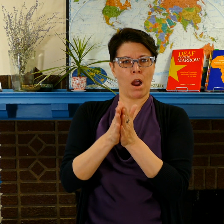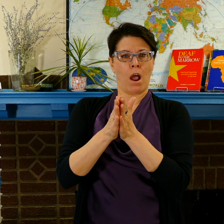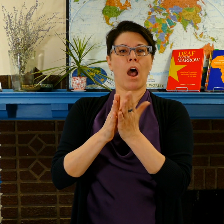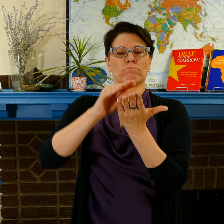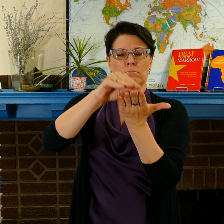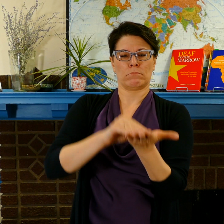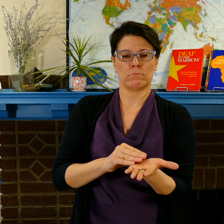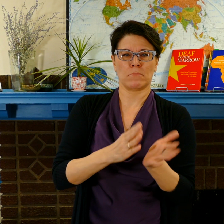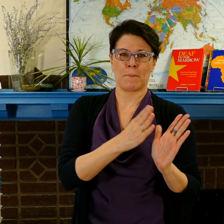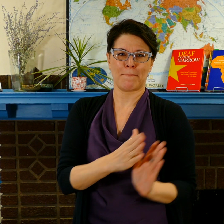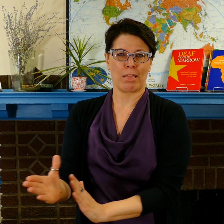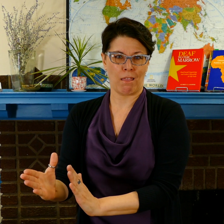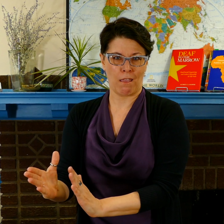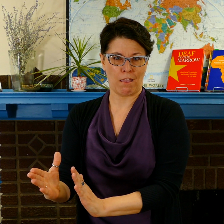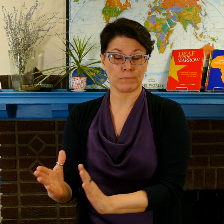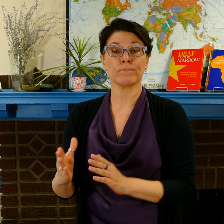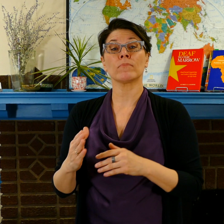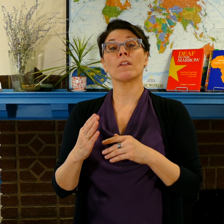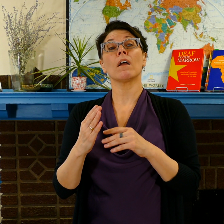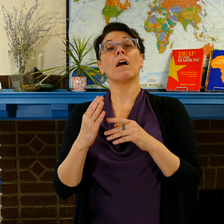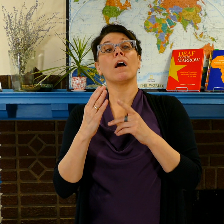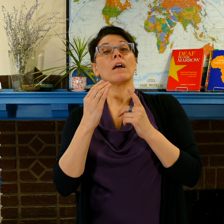through development of an individual study plan.